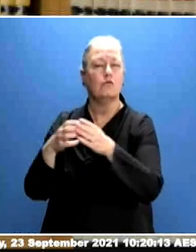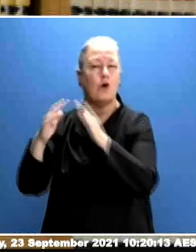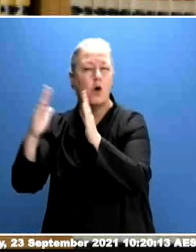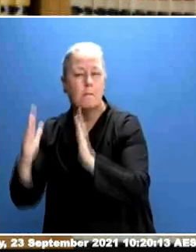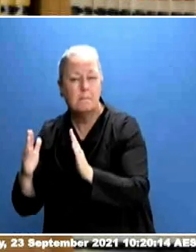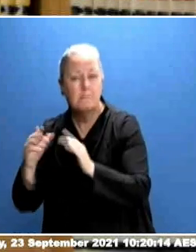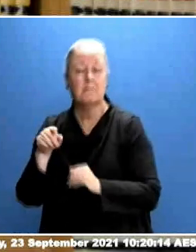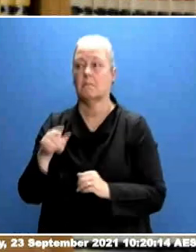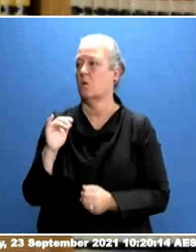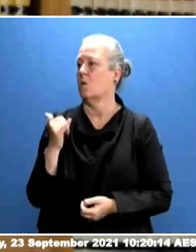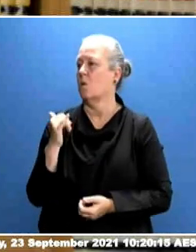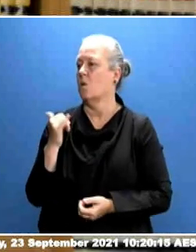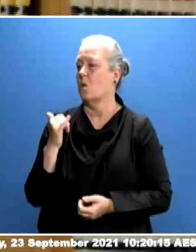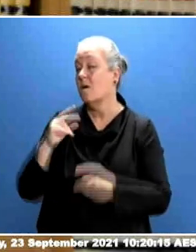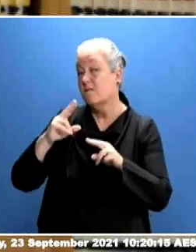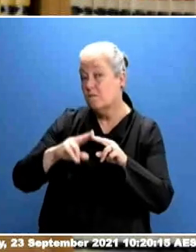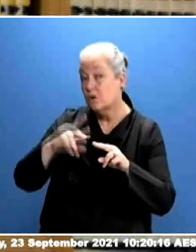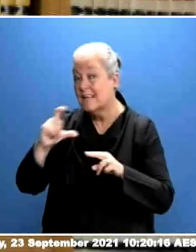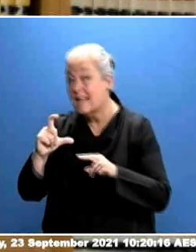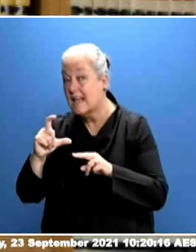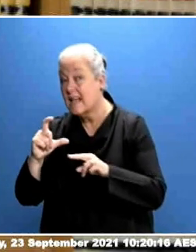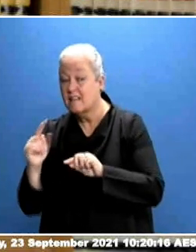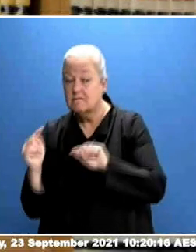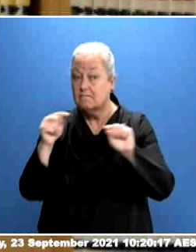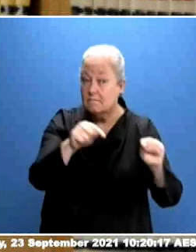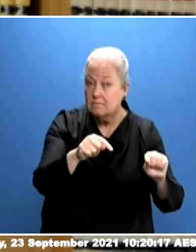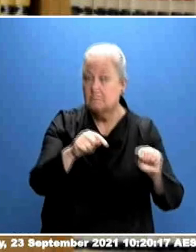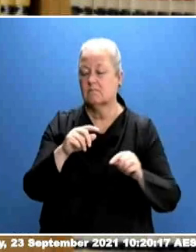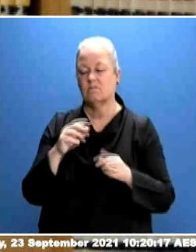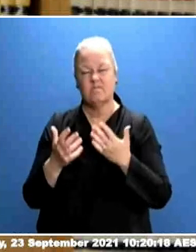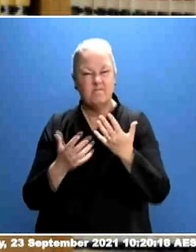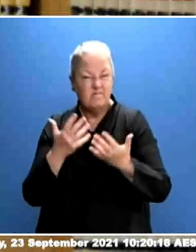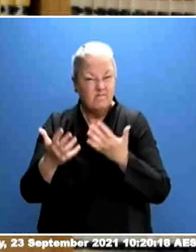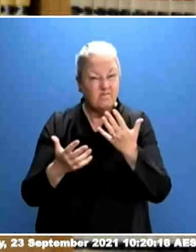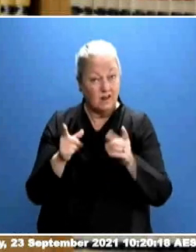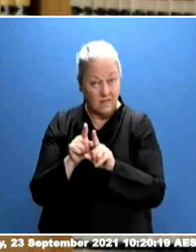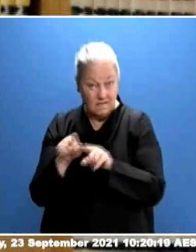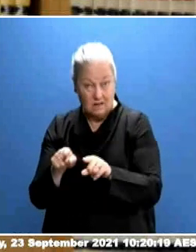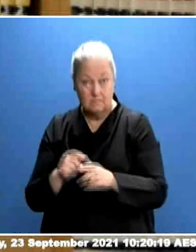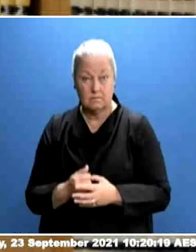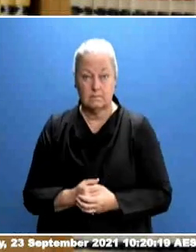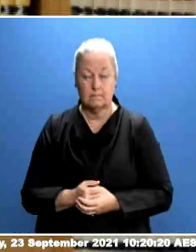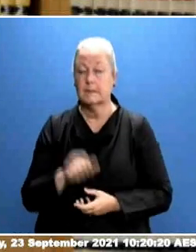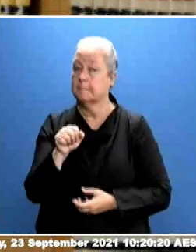or it could be going to a foster care setting, or some other environment? Yes.